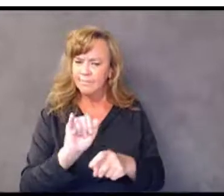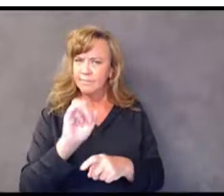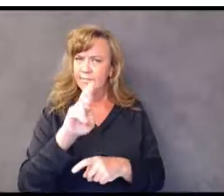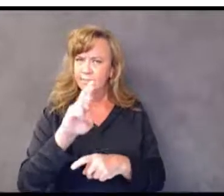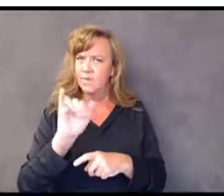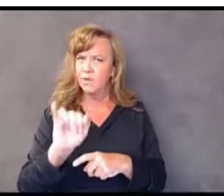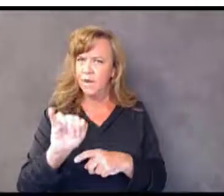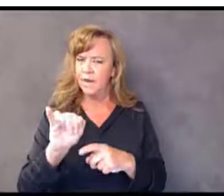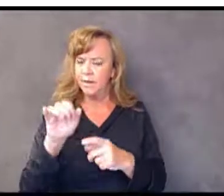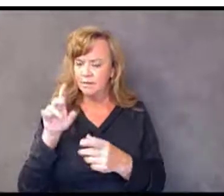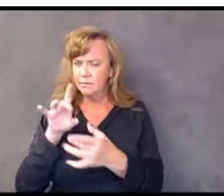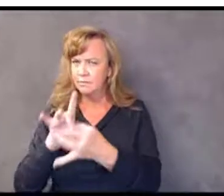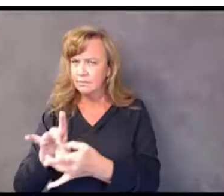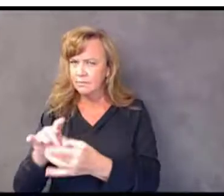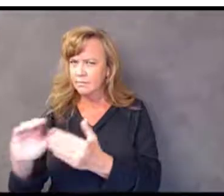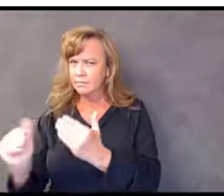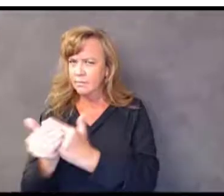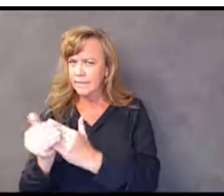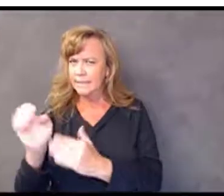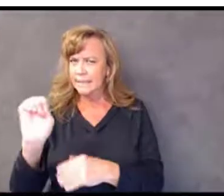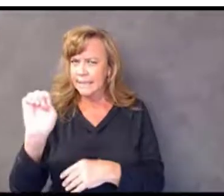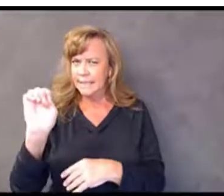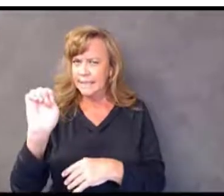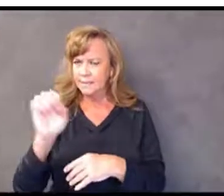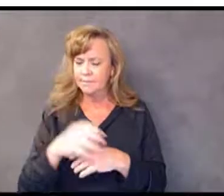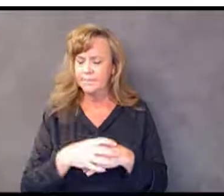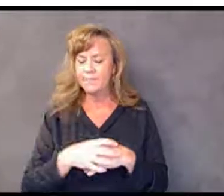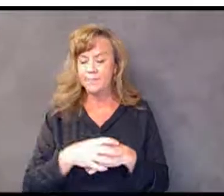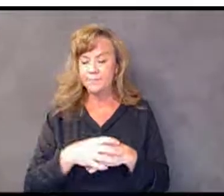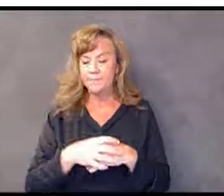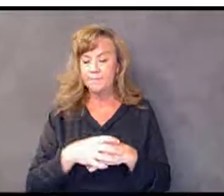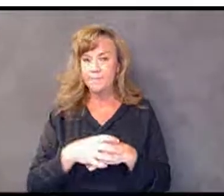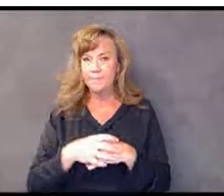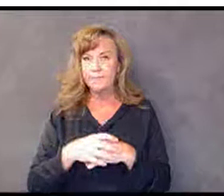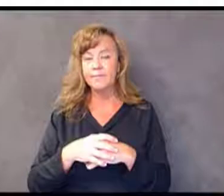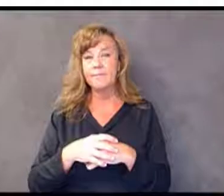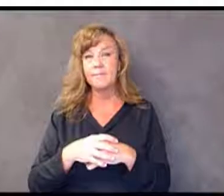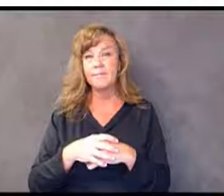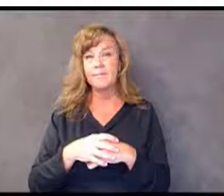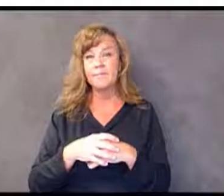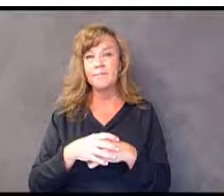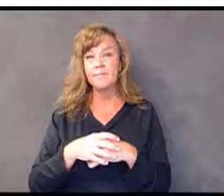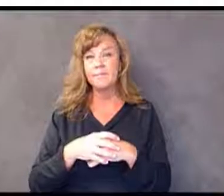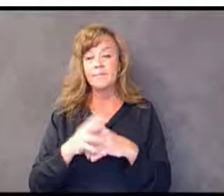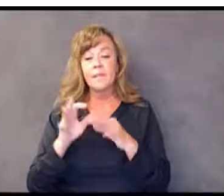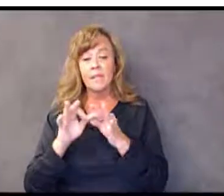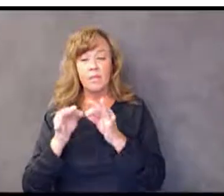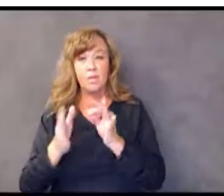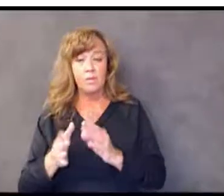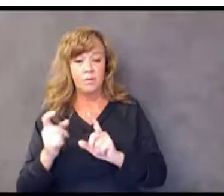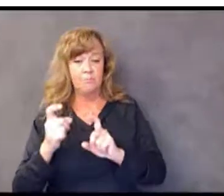E. If an interpreter will administer the IRI, the interpreter must be familiar with the